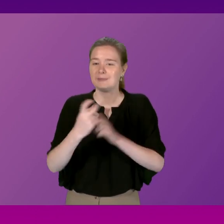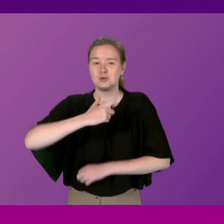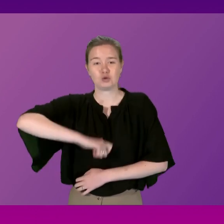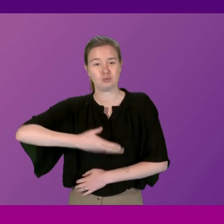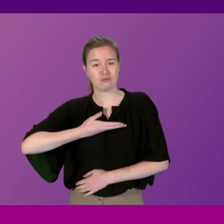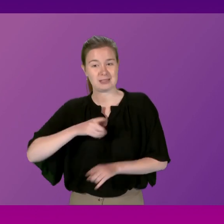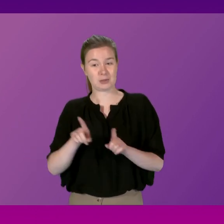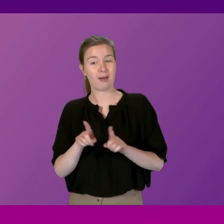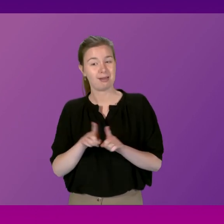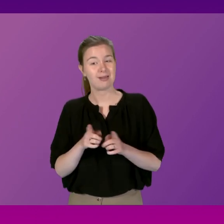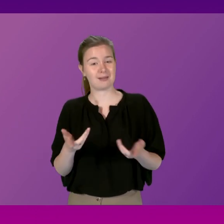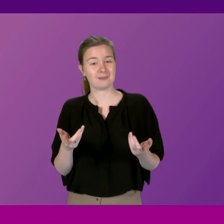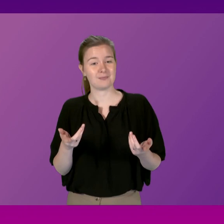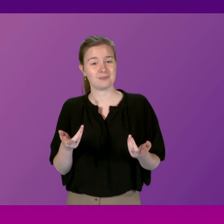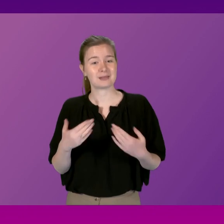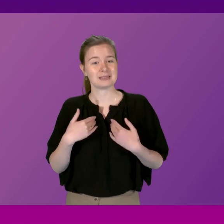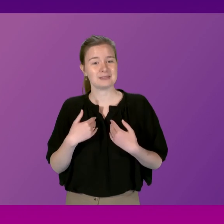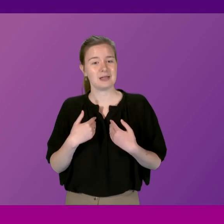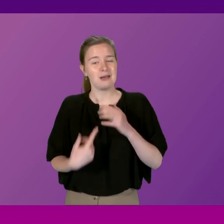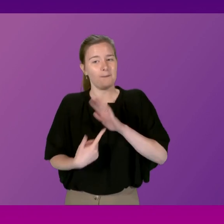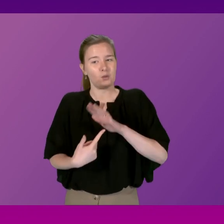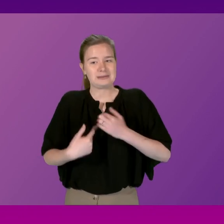it is important to raise something that is very close to my heart.